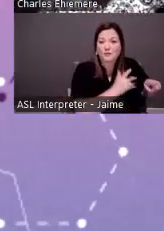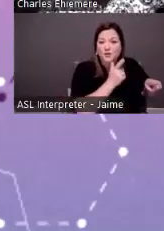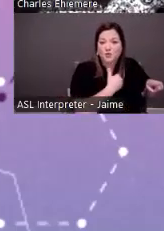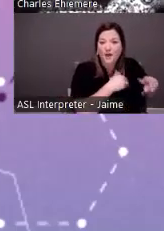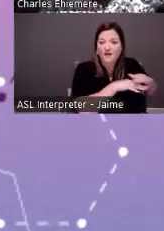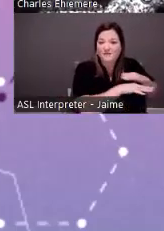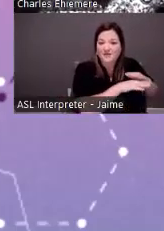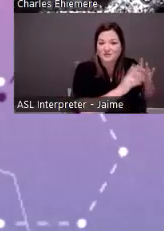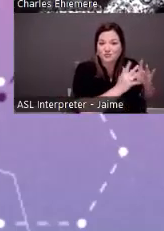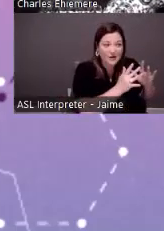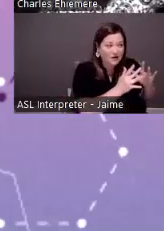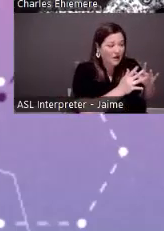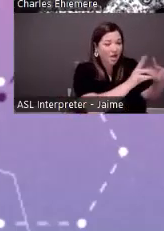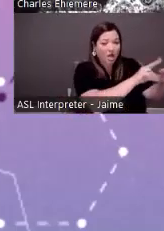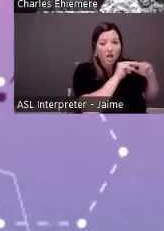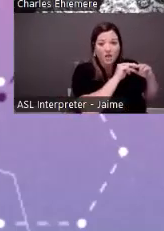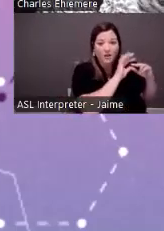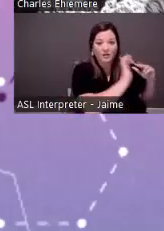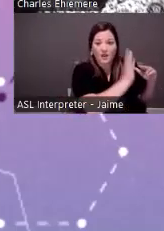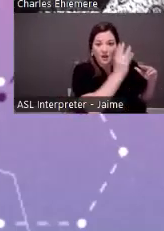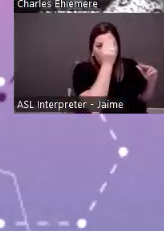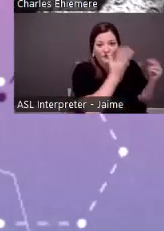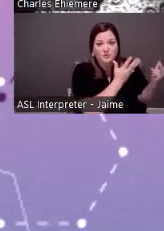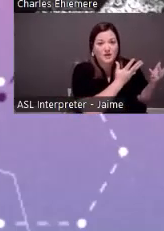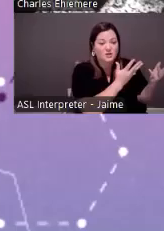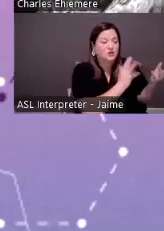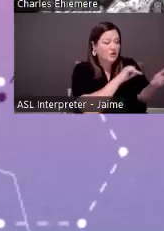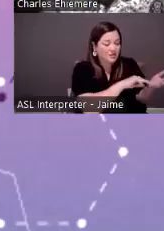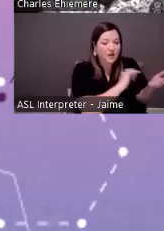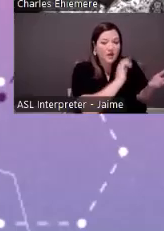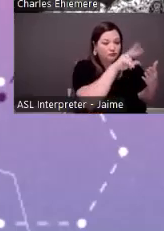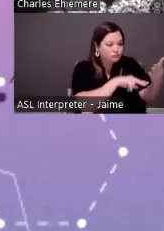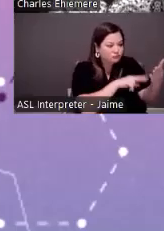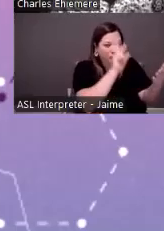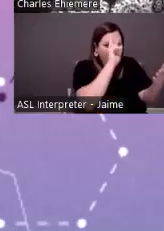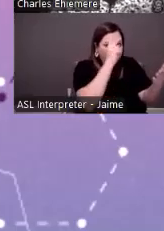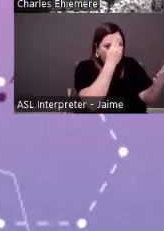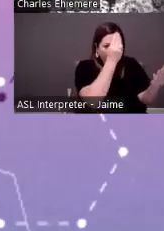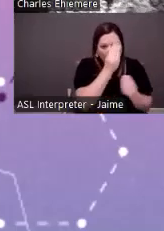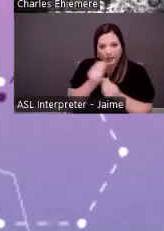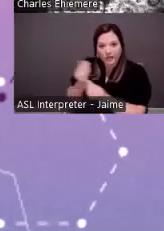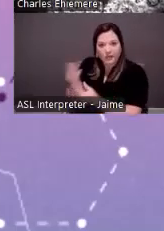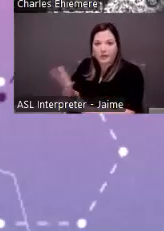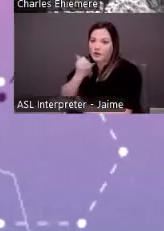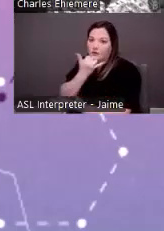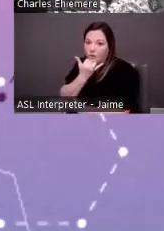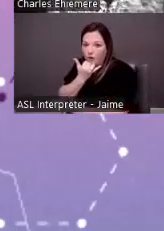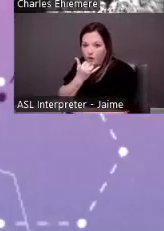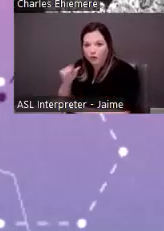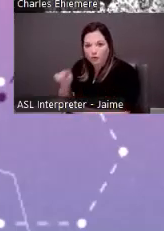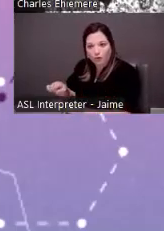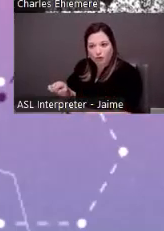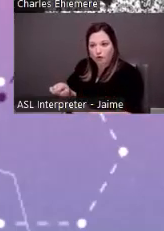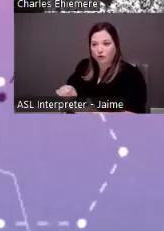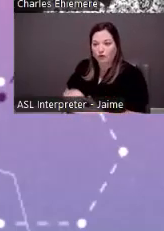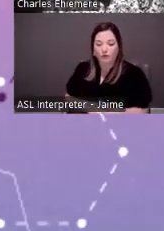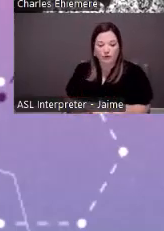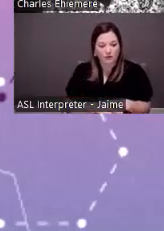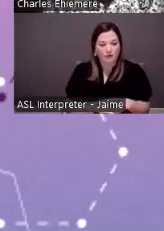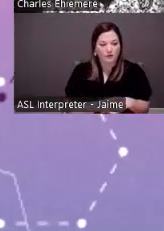those kind of information, those kind of information.